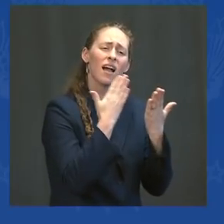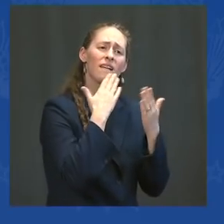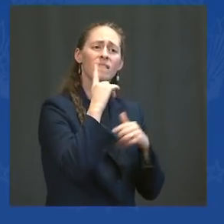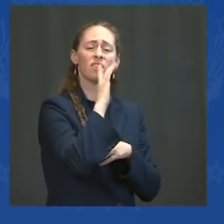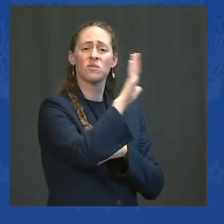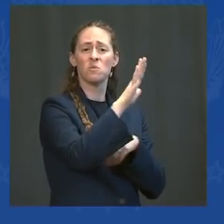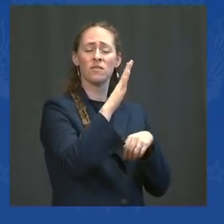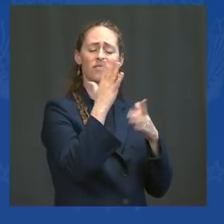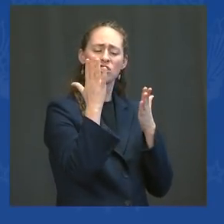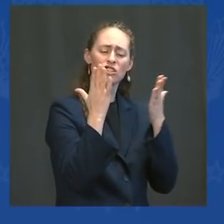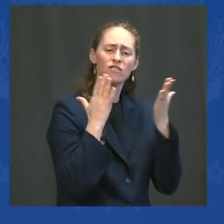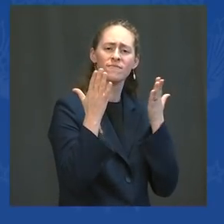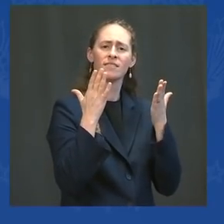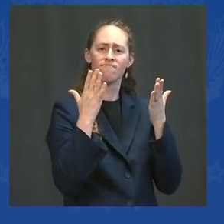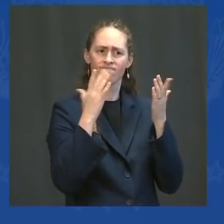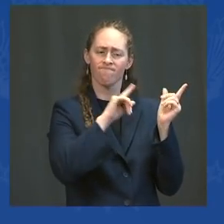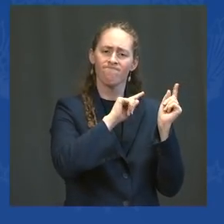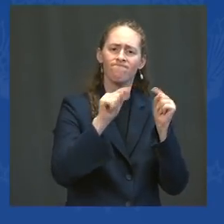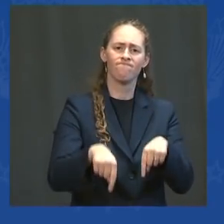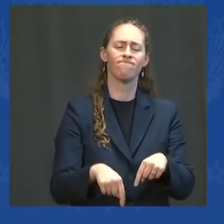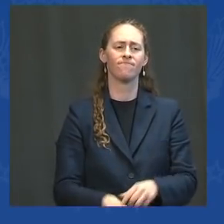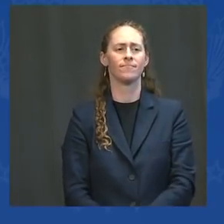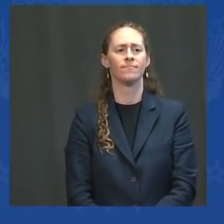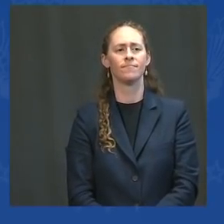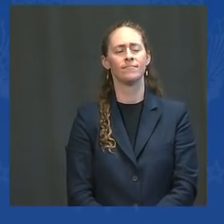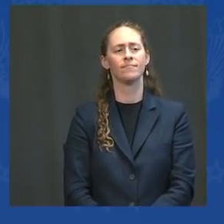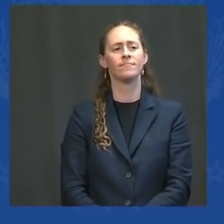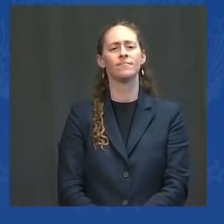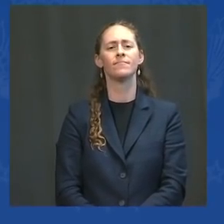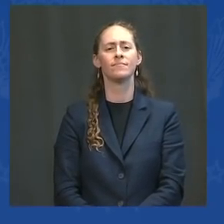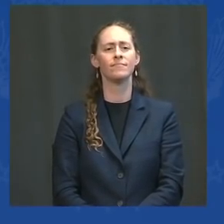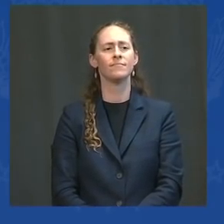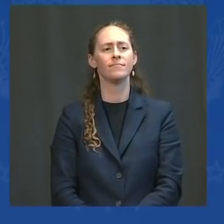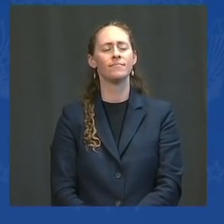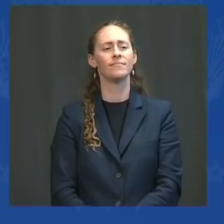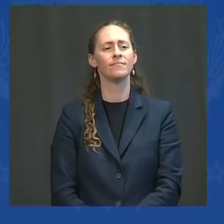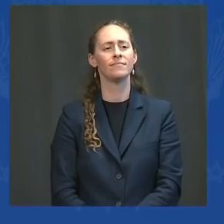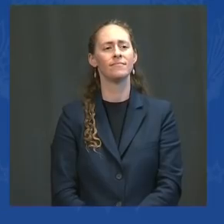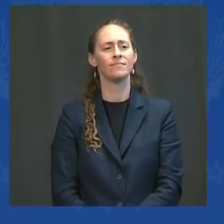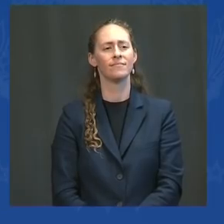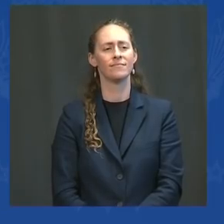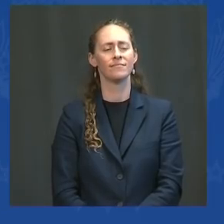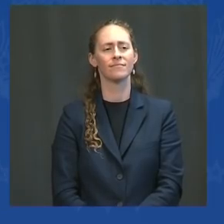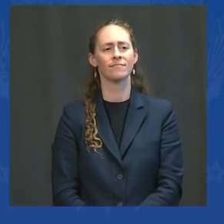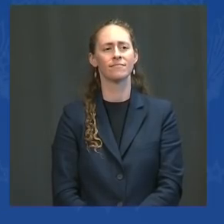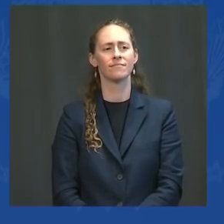and now there are some officers who of course continue to suffer from the injuries seen and unseen.